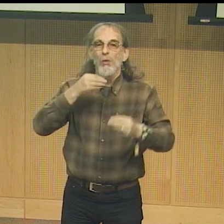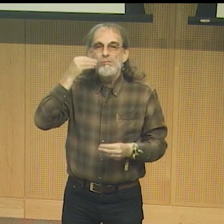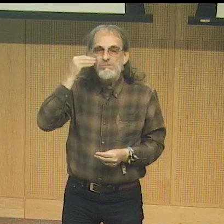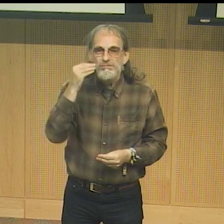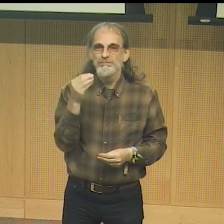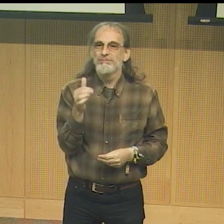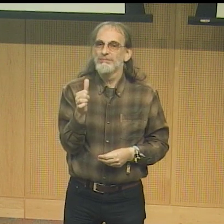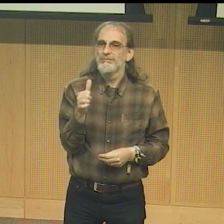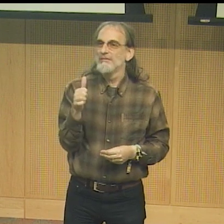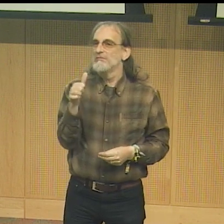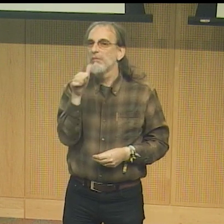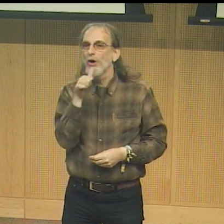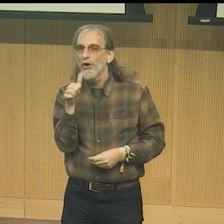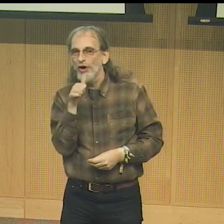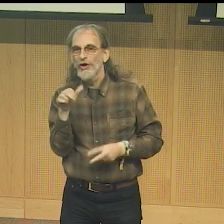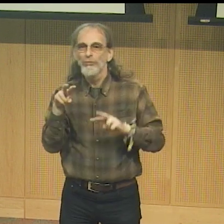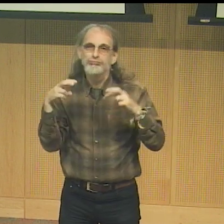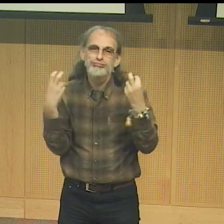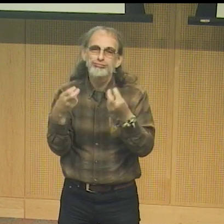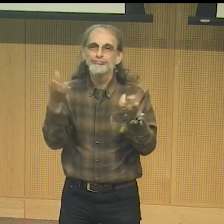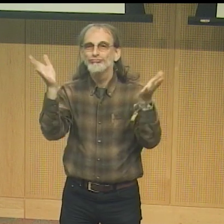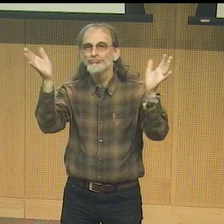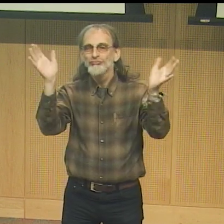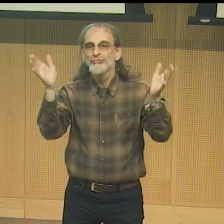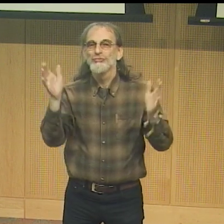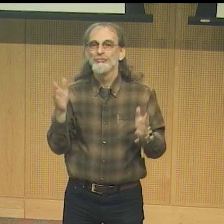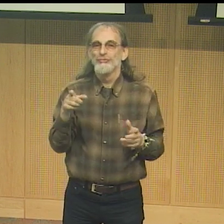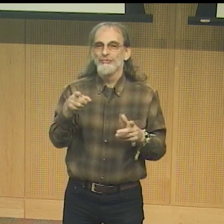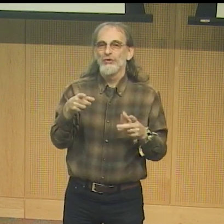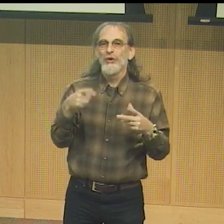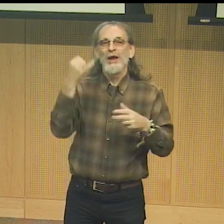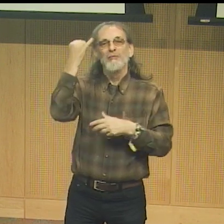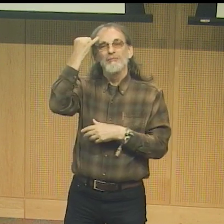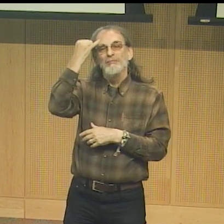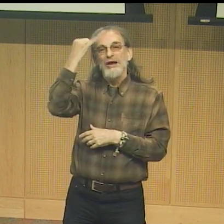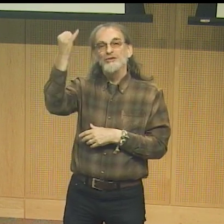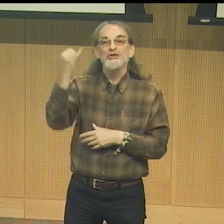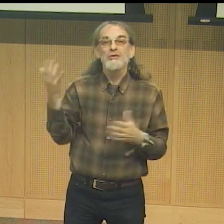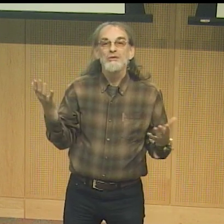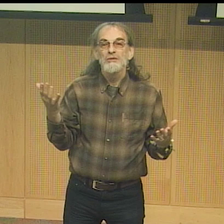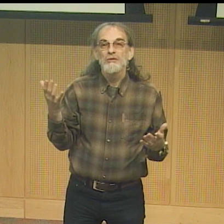Suppose when we're finished with the lecture, you're out one evening and you're in a bar chatting with your friends.